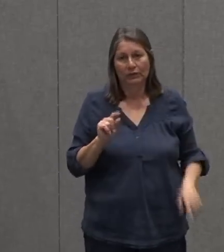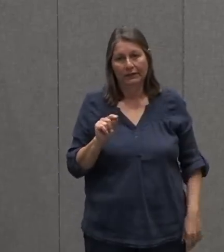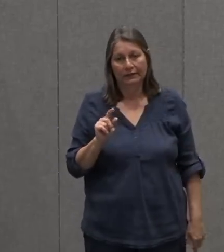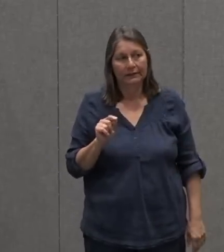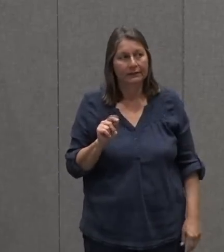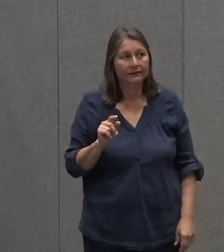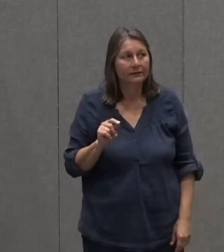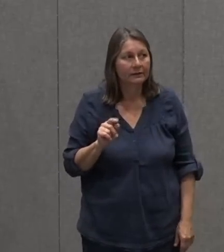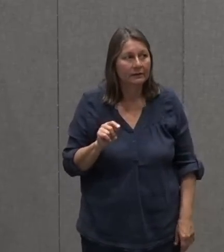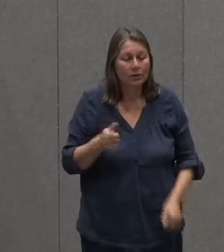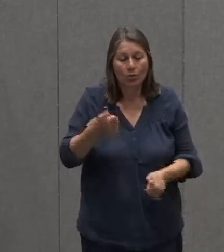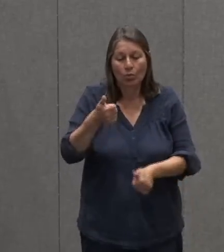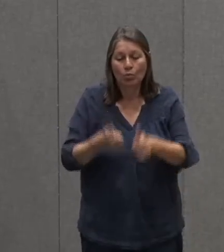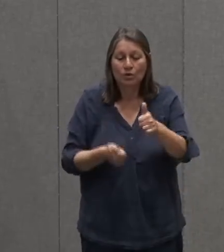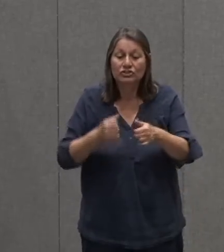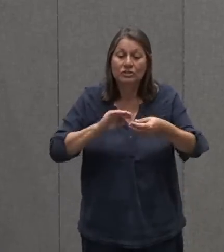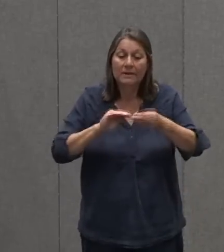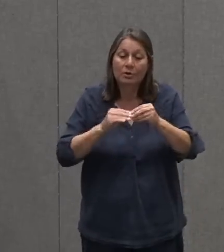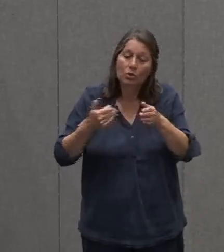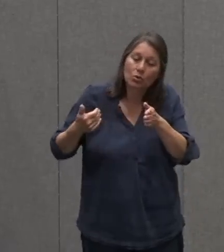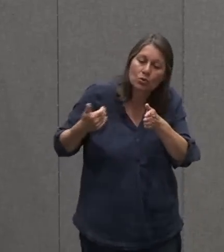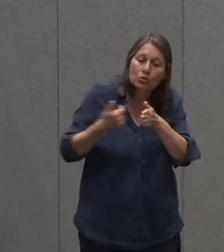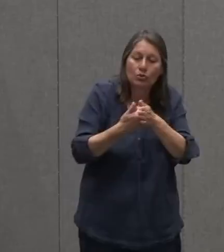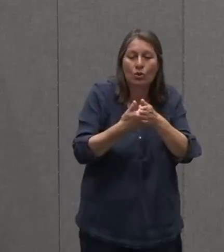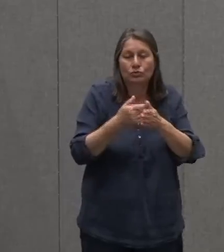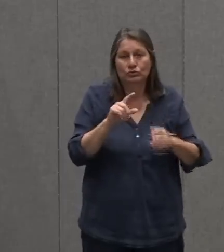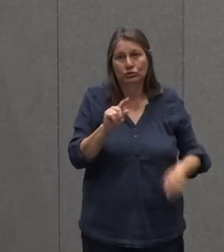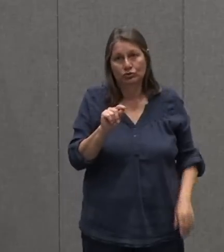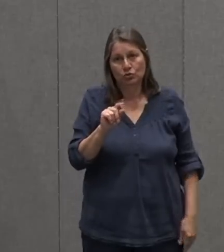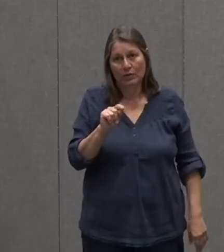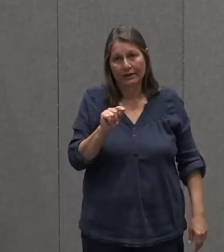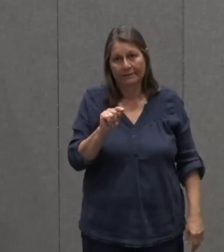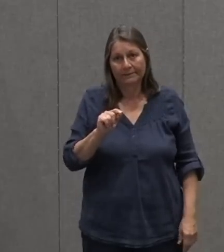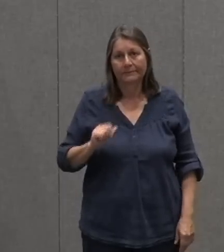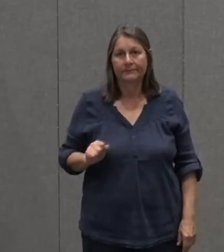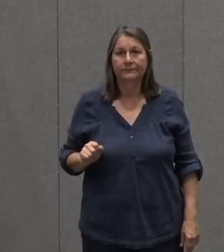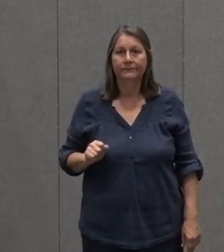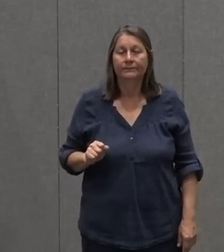Which of those numbers do you think is closest to 20.